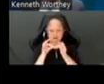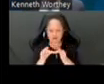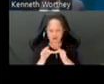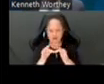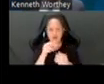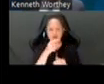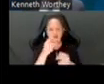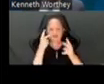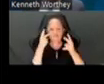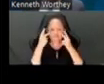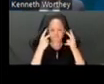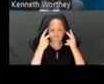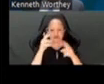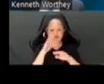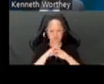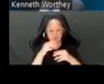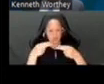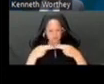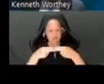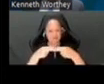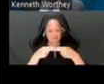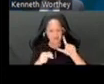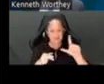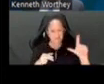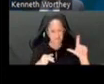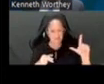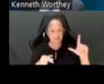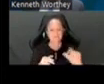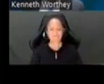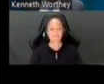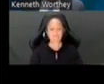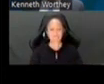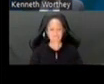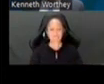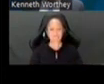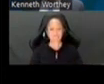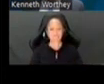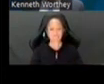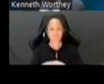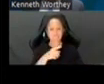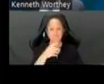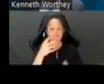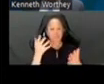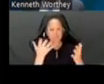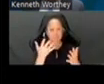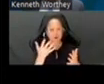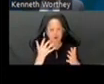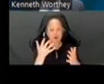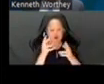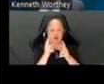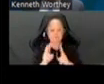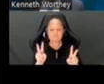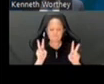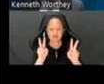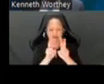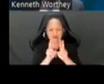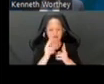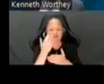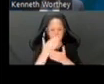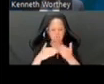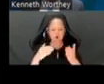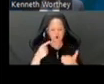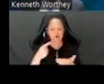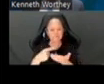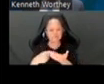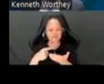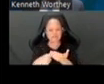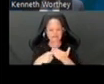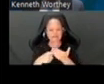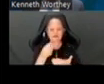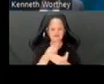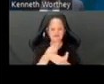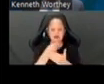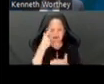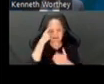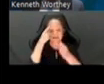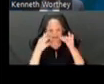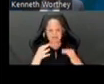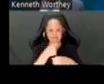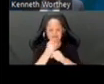It may say what are values? As part of the discussion on financial decision making. It